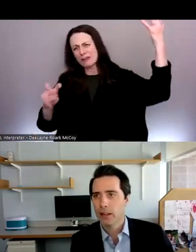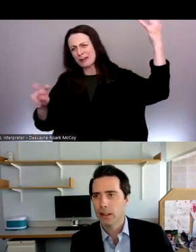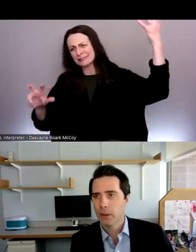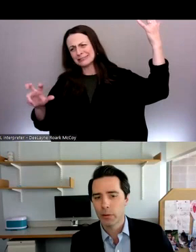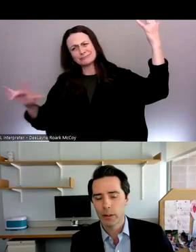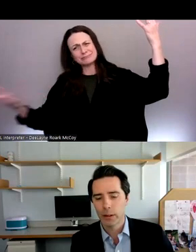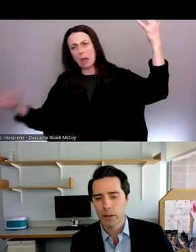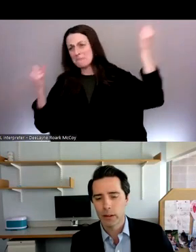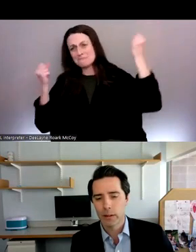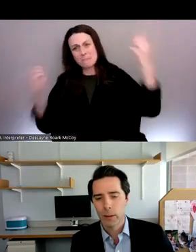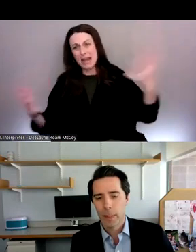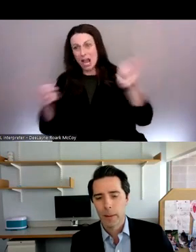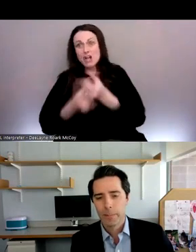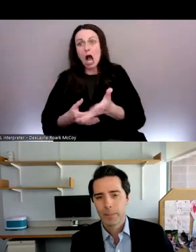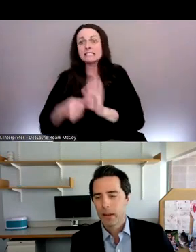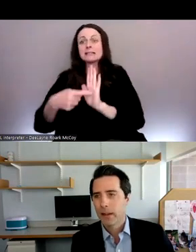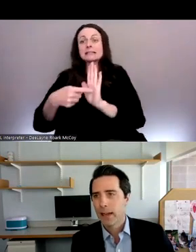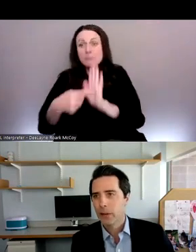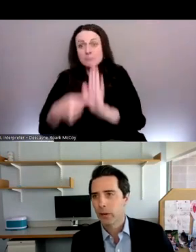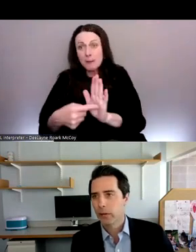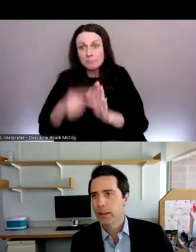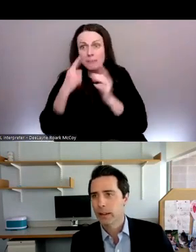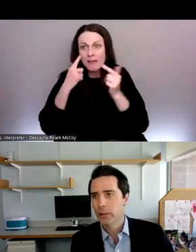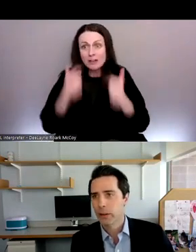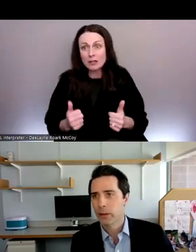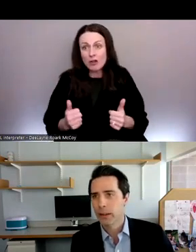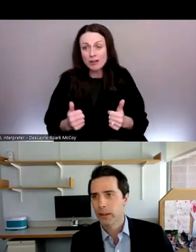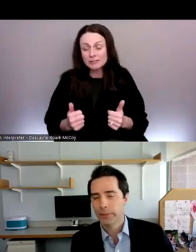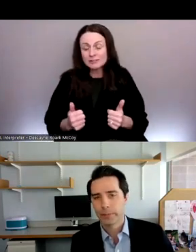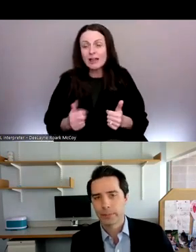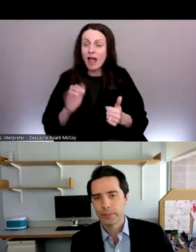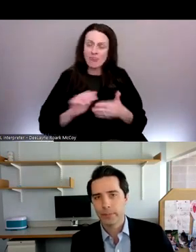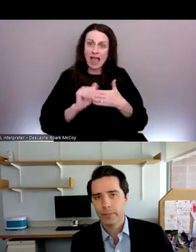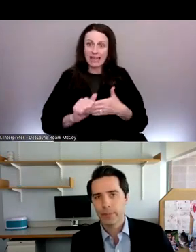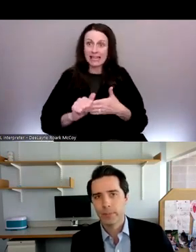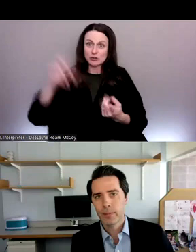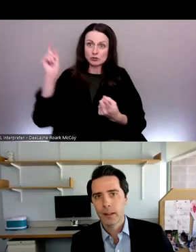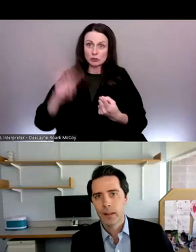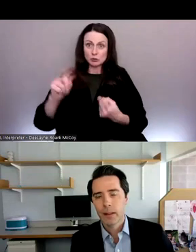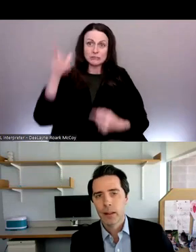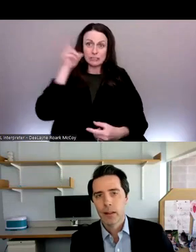the symptom of hearing loss